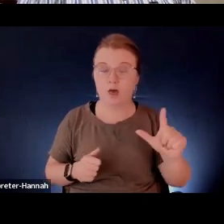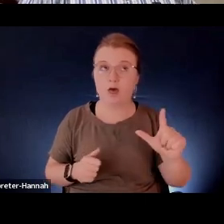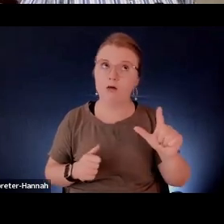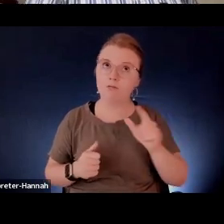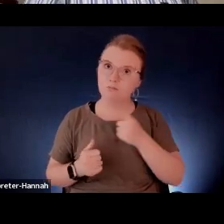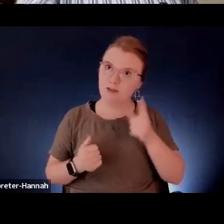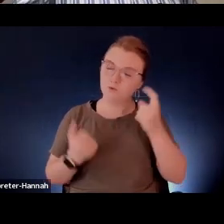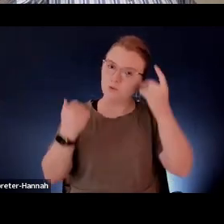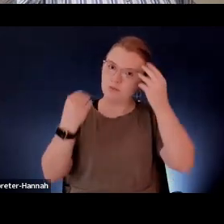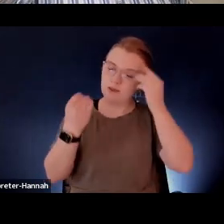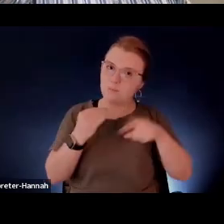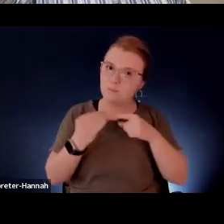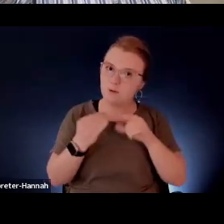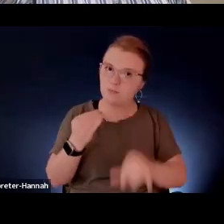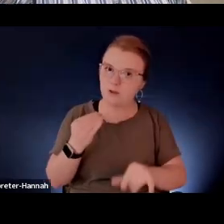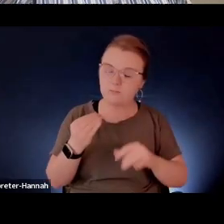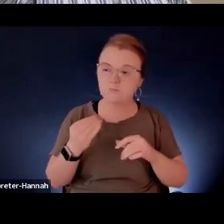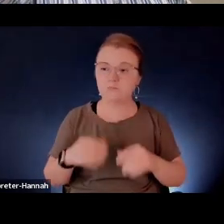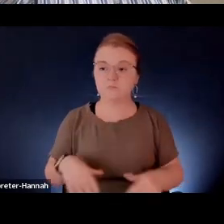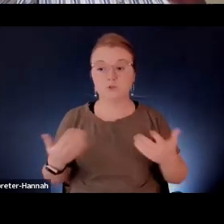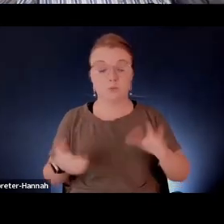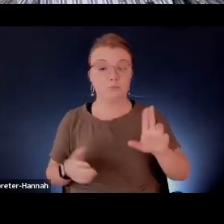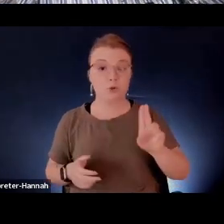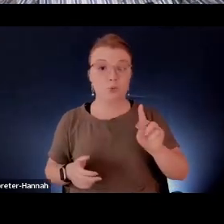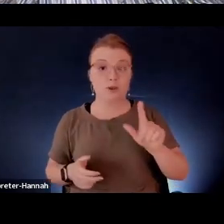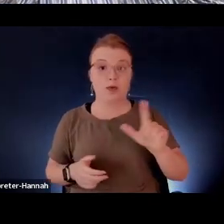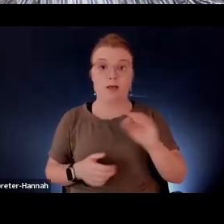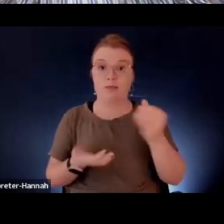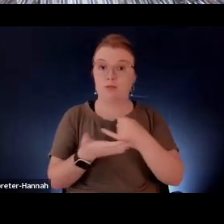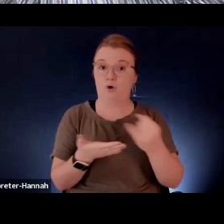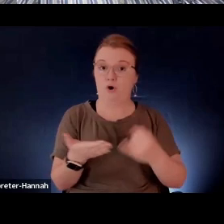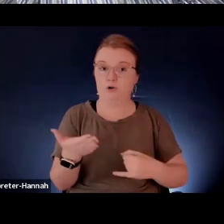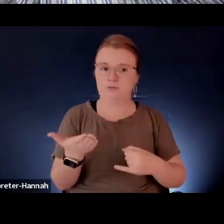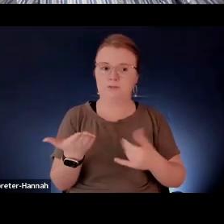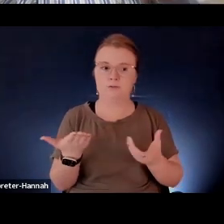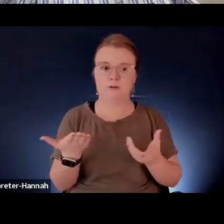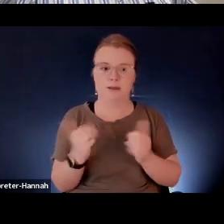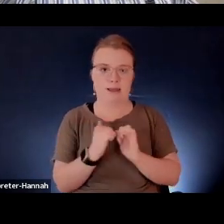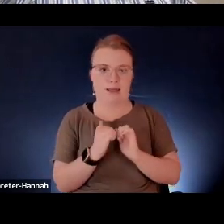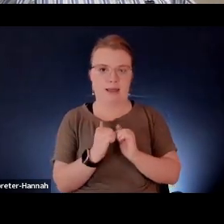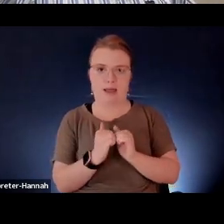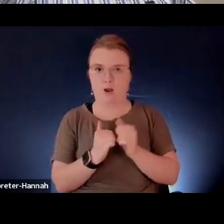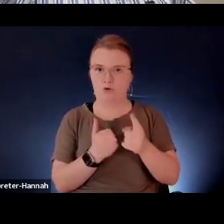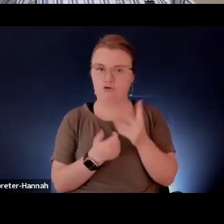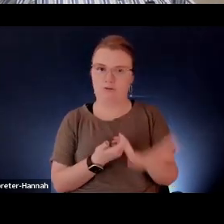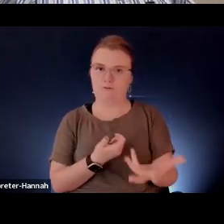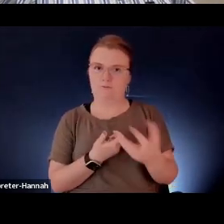So, UDL and the arts, what are some ways by which that you can infuse the arts